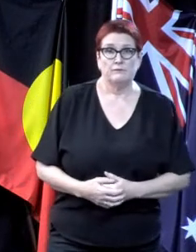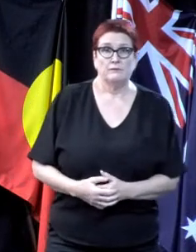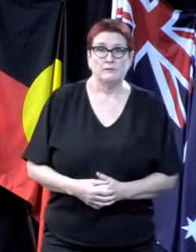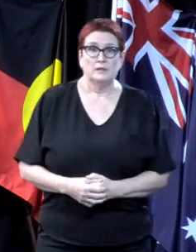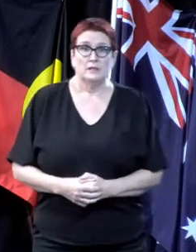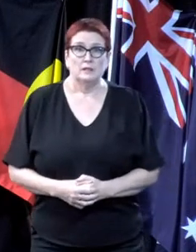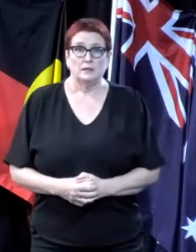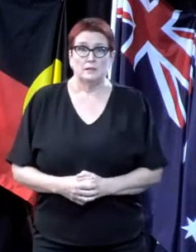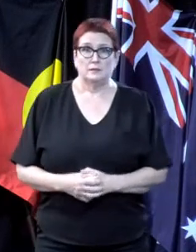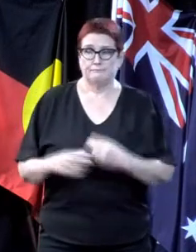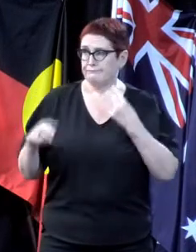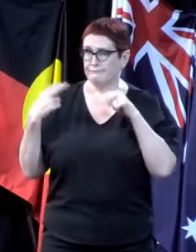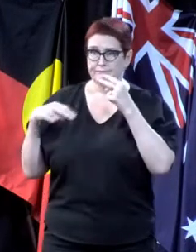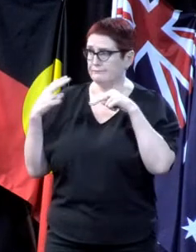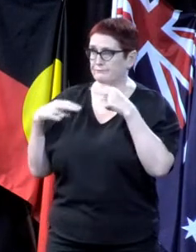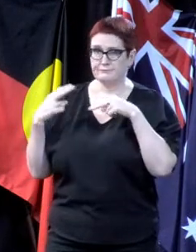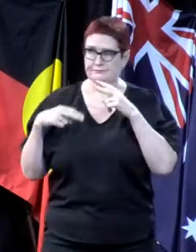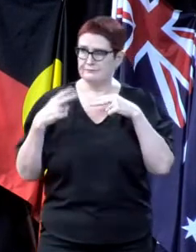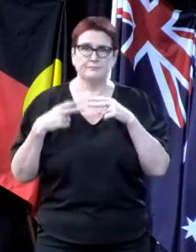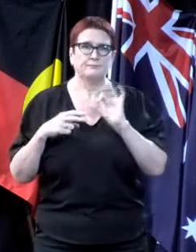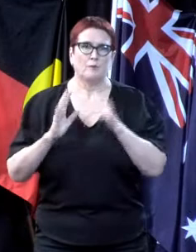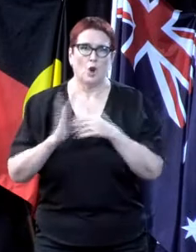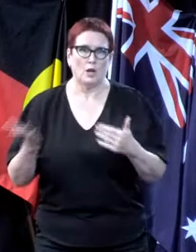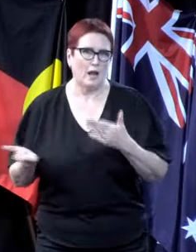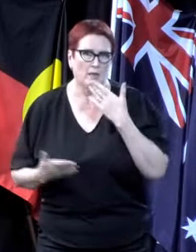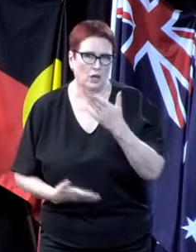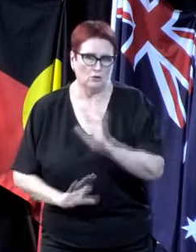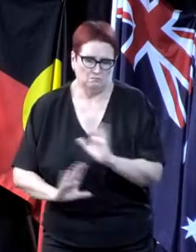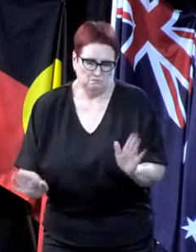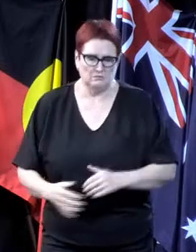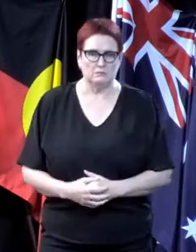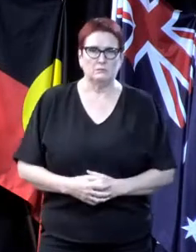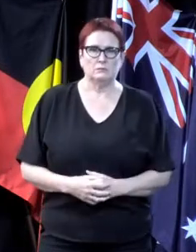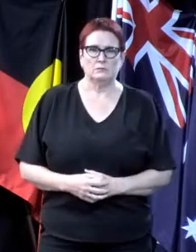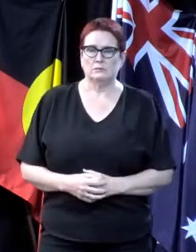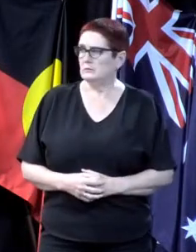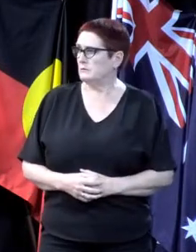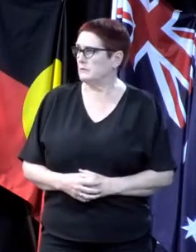No. Not at the moment, thank you. That’s fine, thank you. Anybody. I don’t believe they represent evidence-based